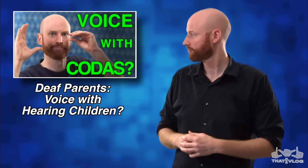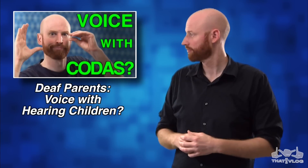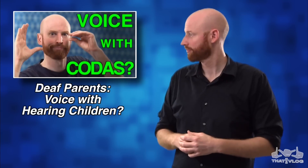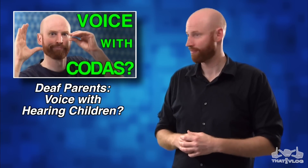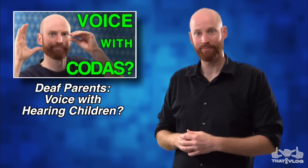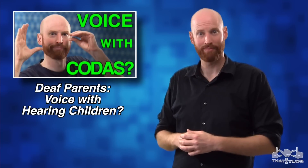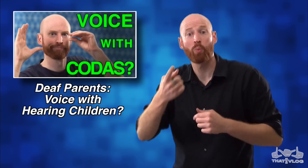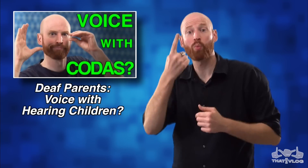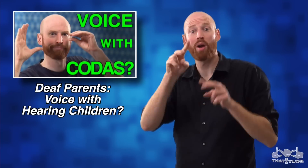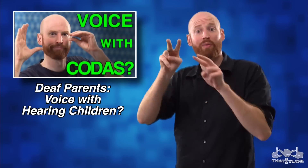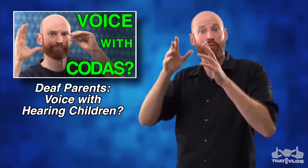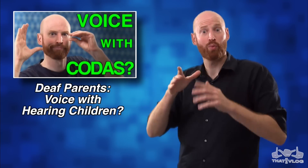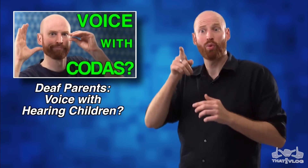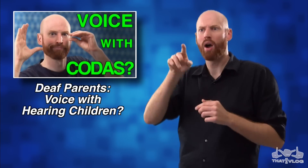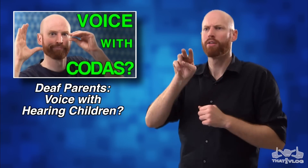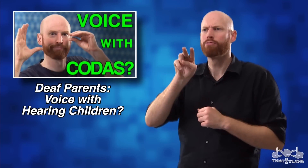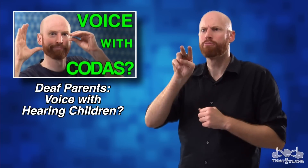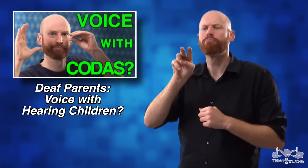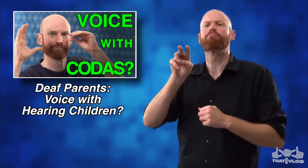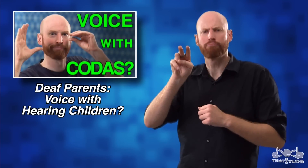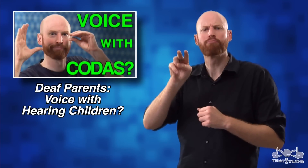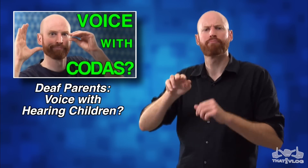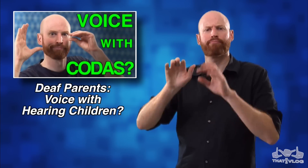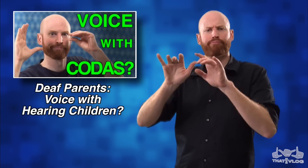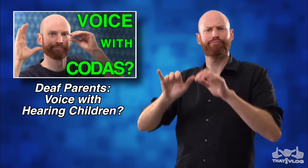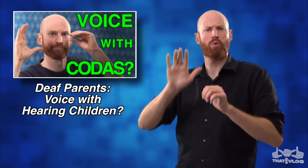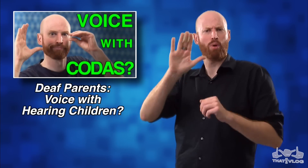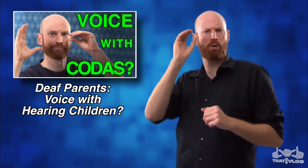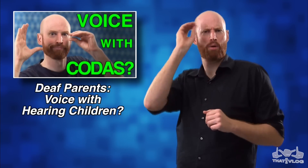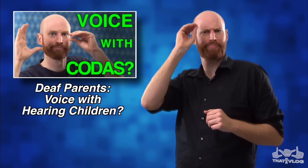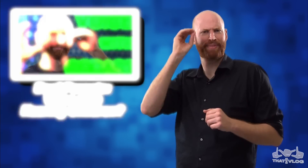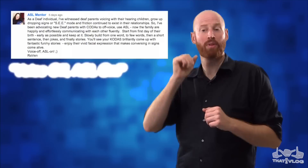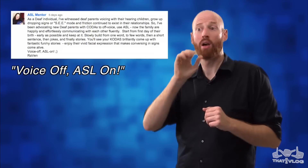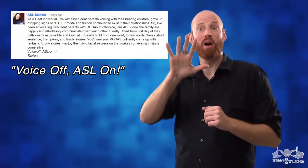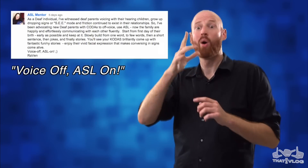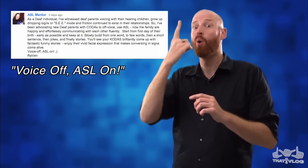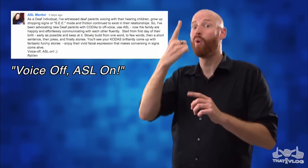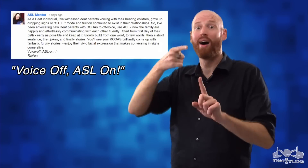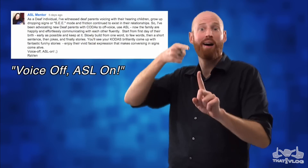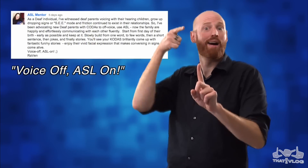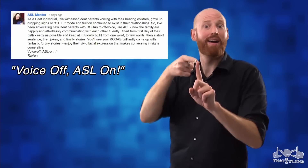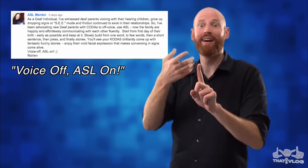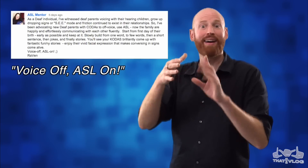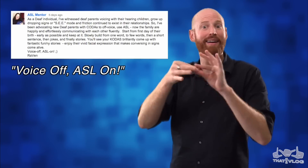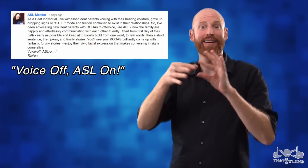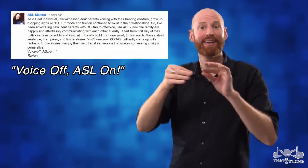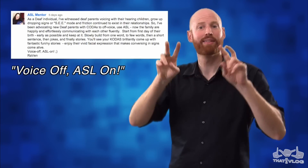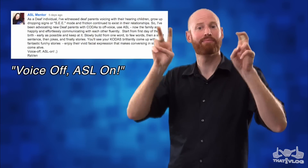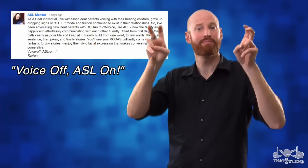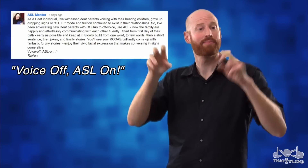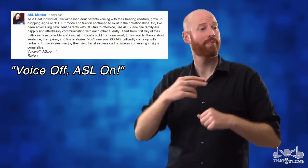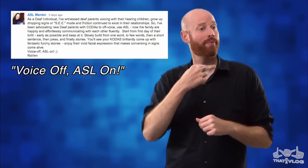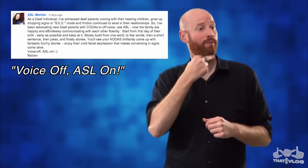episode. One of the viewers watched this episode and wrote her opinion in the comment section. One of the point she made was,